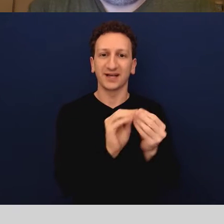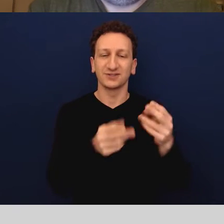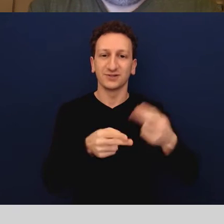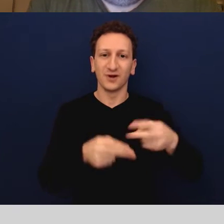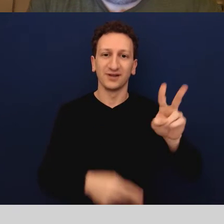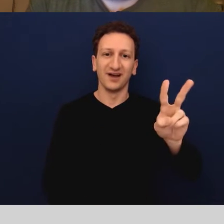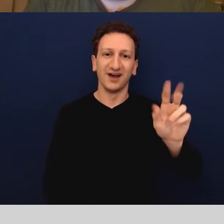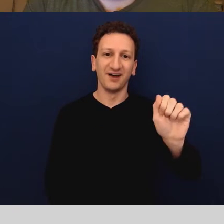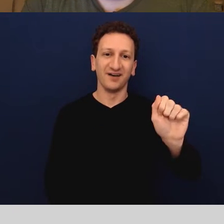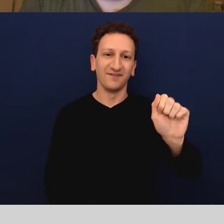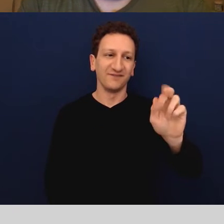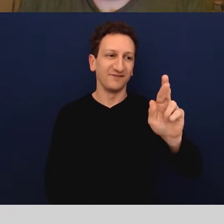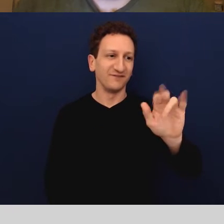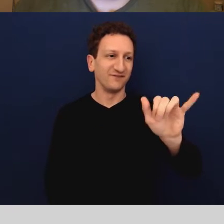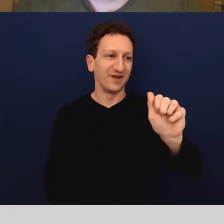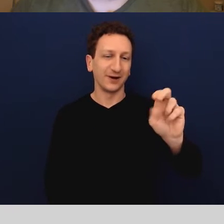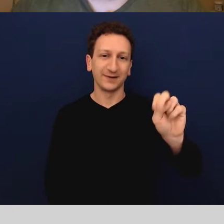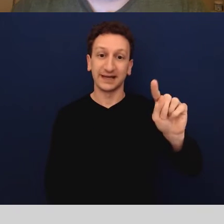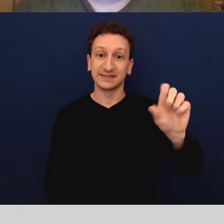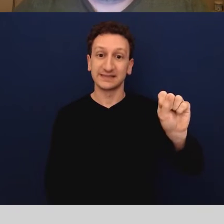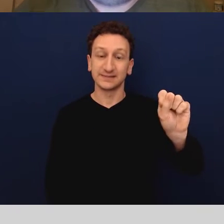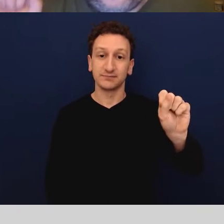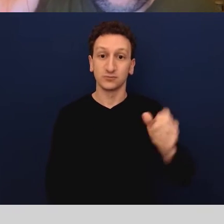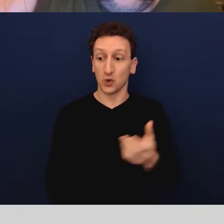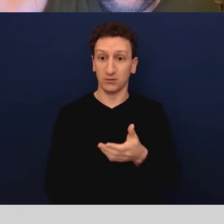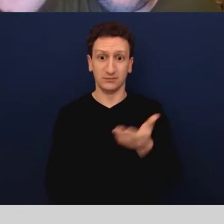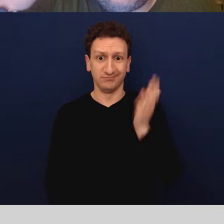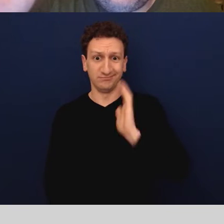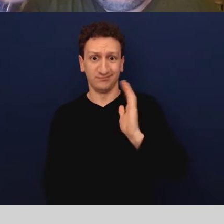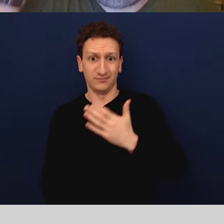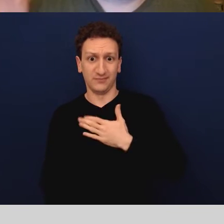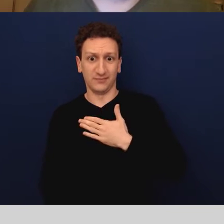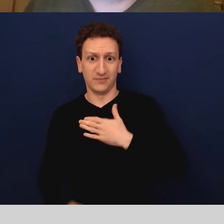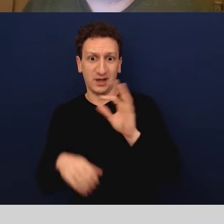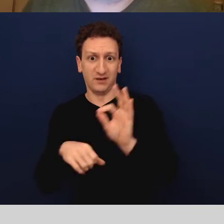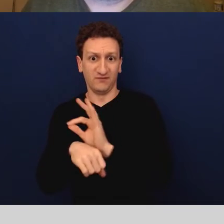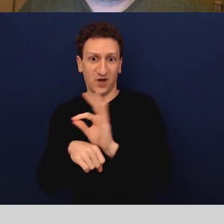All we need to do to the previous check certificate was give it a little tiny decorator